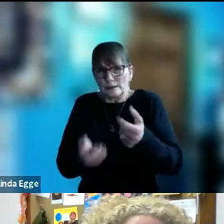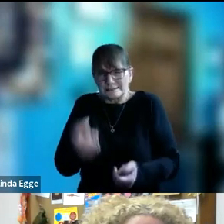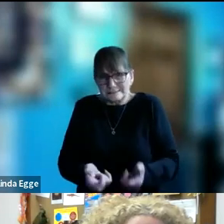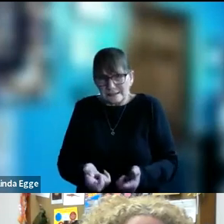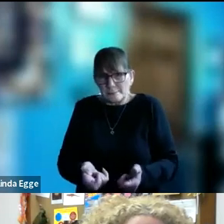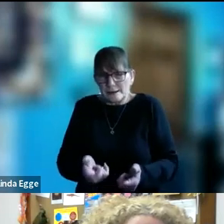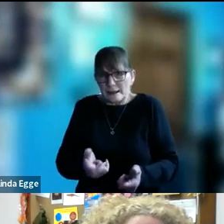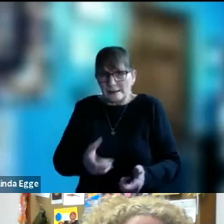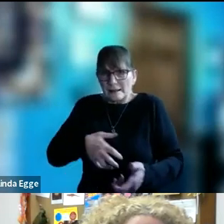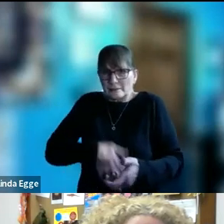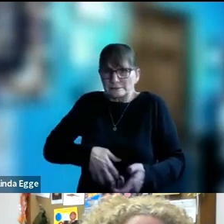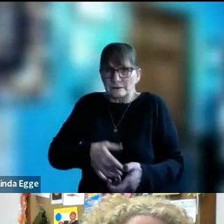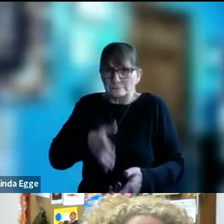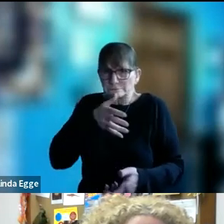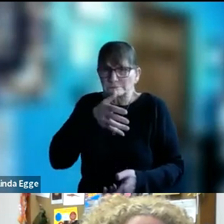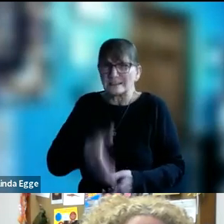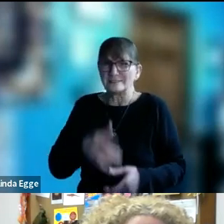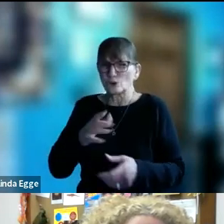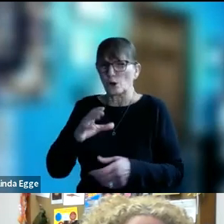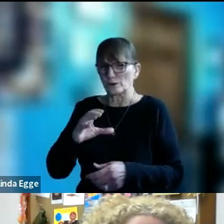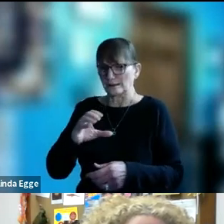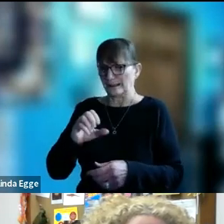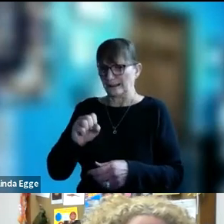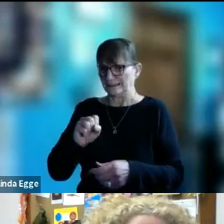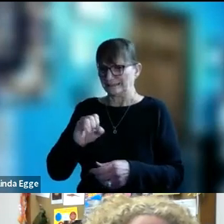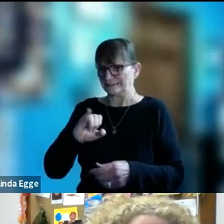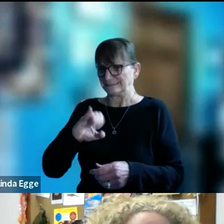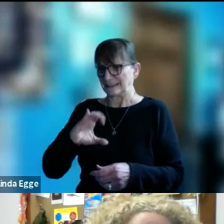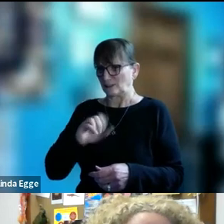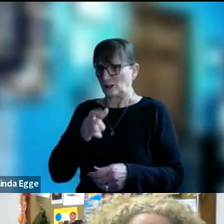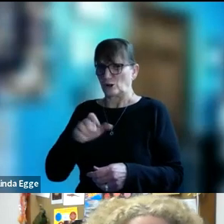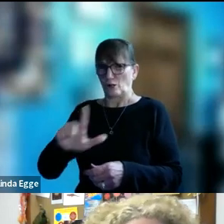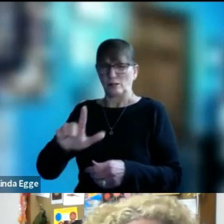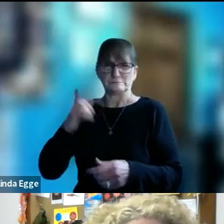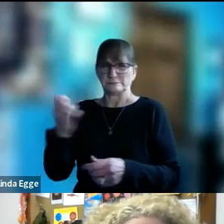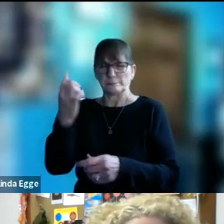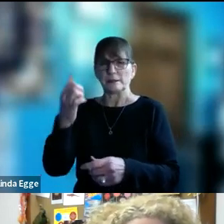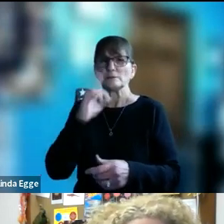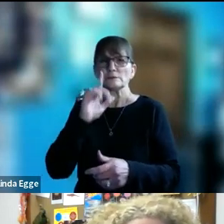it's called cyclical something. So I could see potentially if they were told to stop using